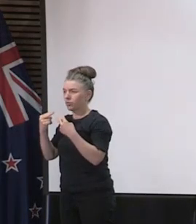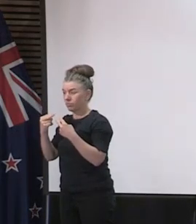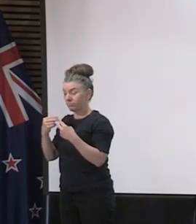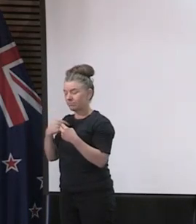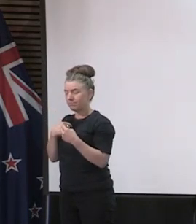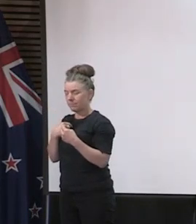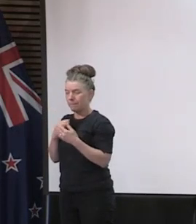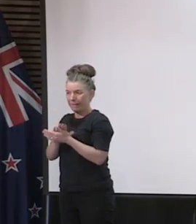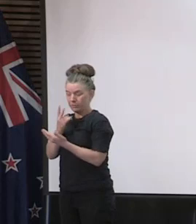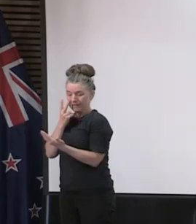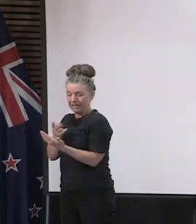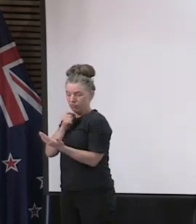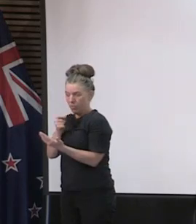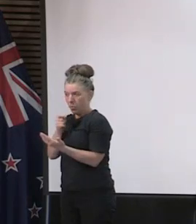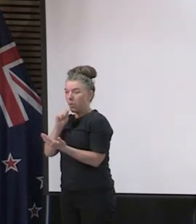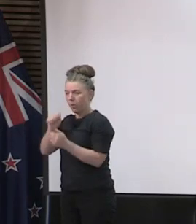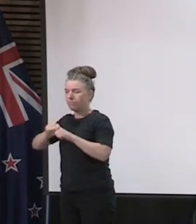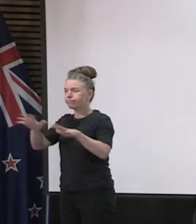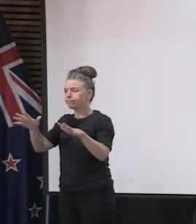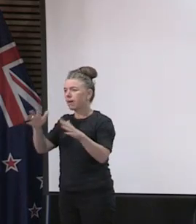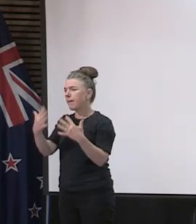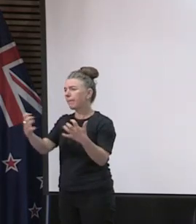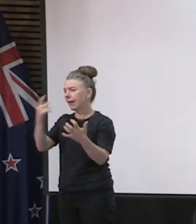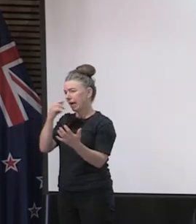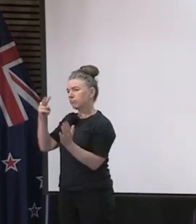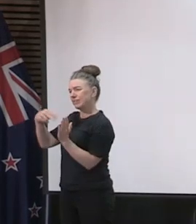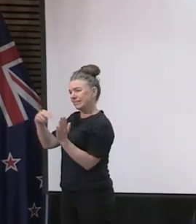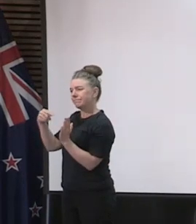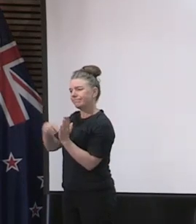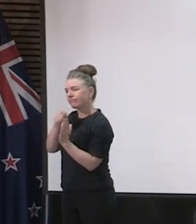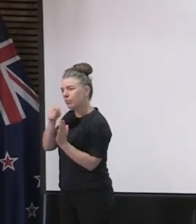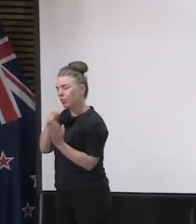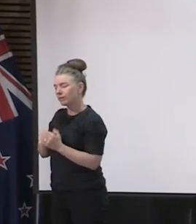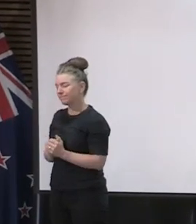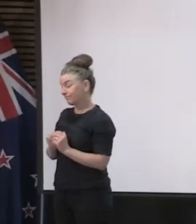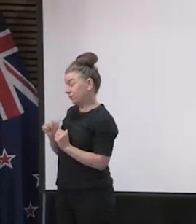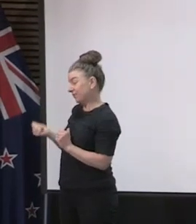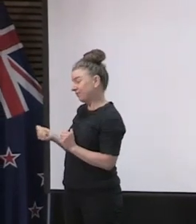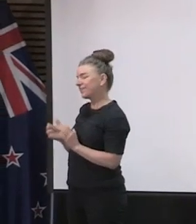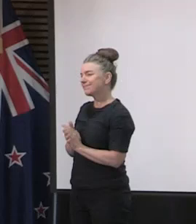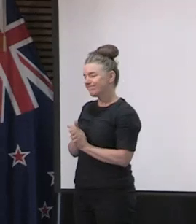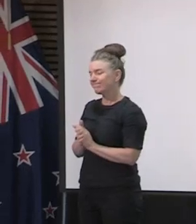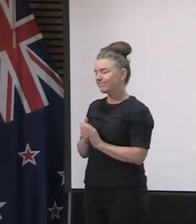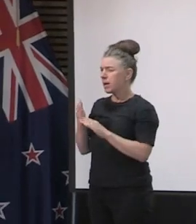pleased to have received that report and to see that it is going to be made public later today and open and constructive way. Thank you,